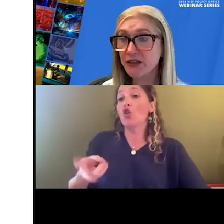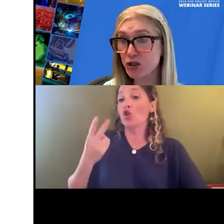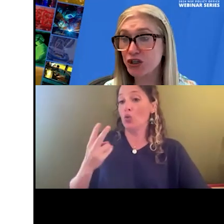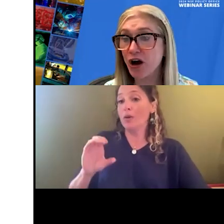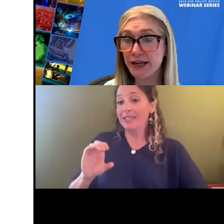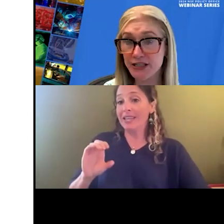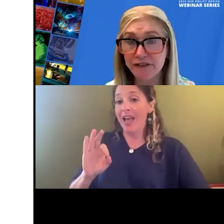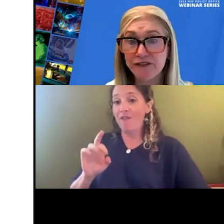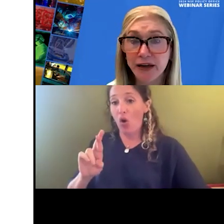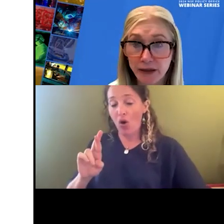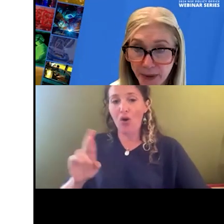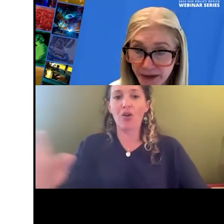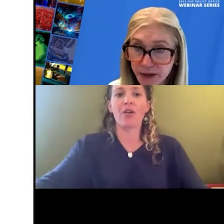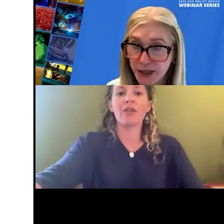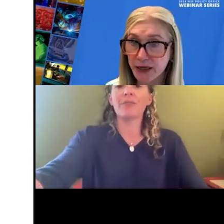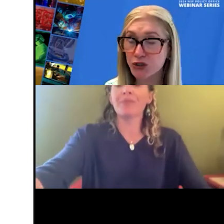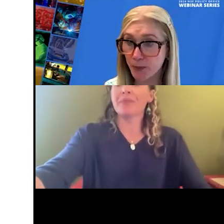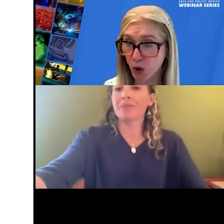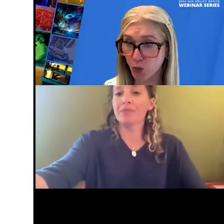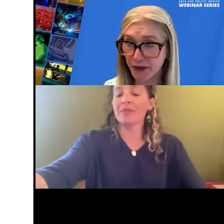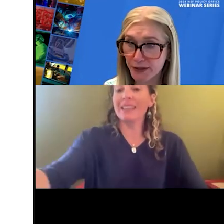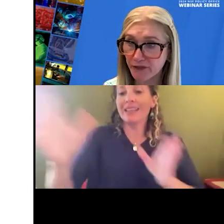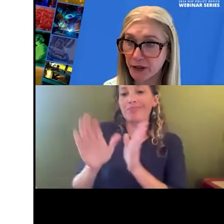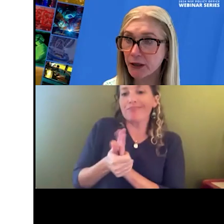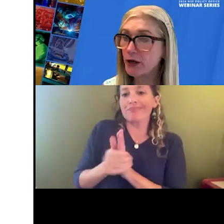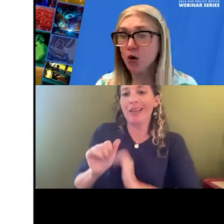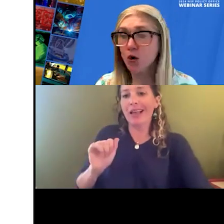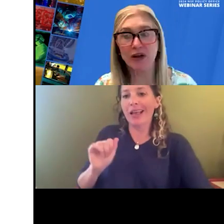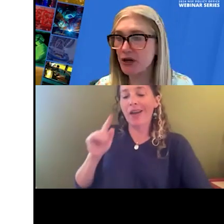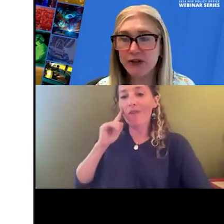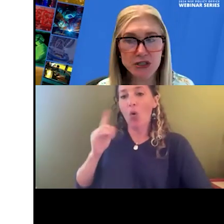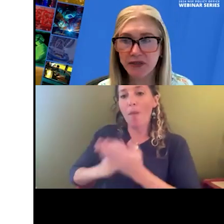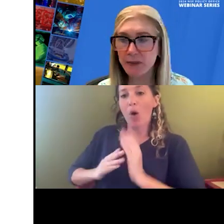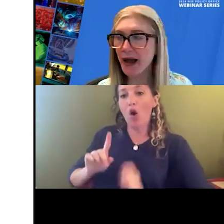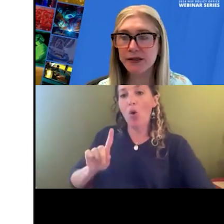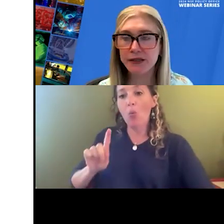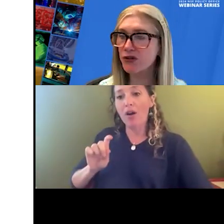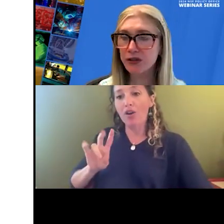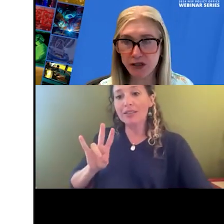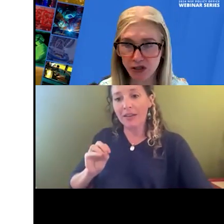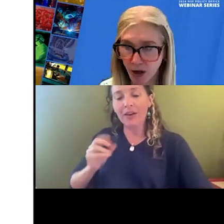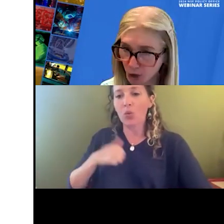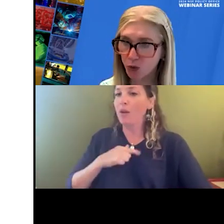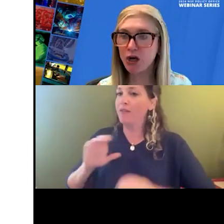condition identified in Appendix A to Part 170. We have done this in the past, this is not new.